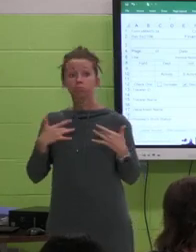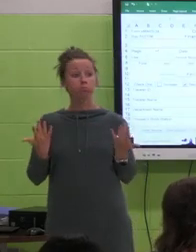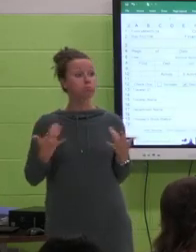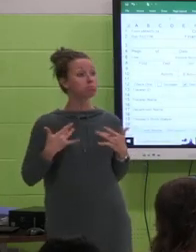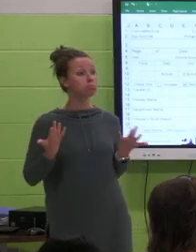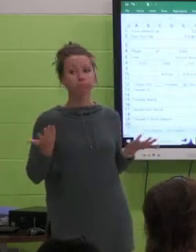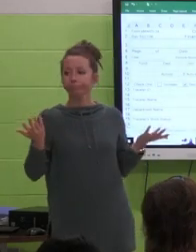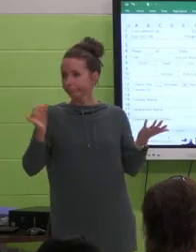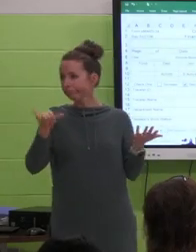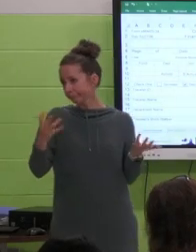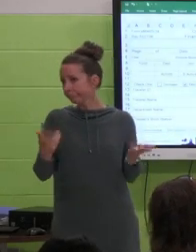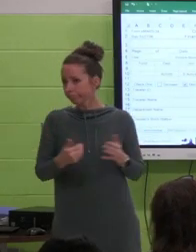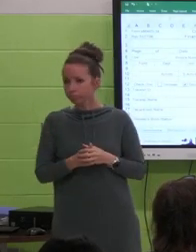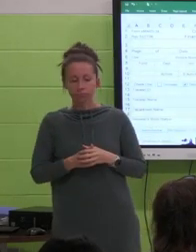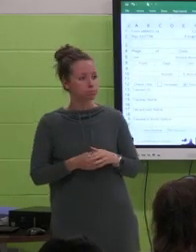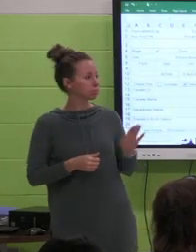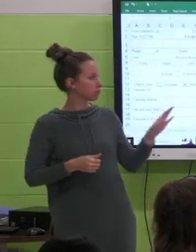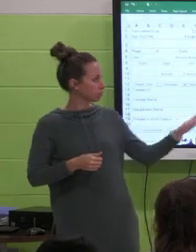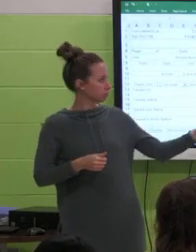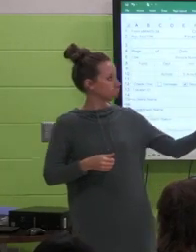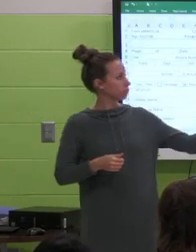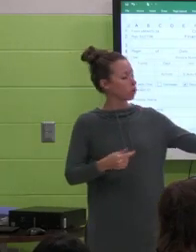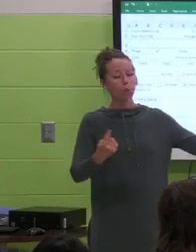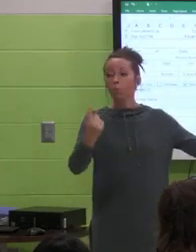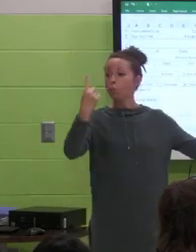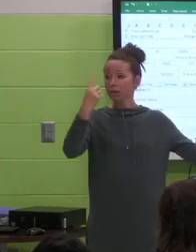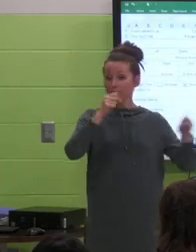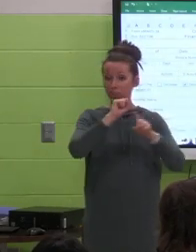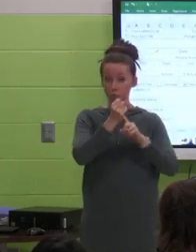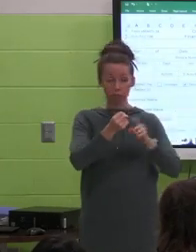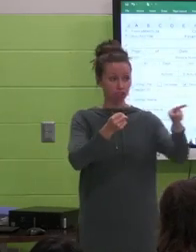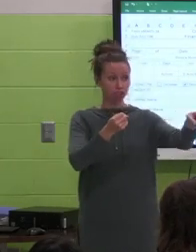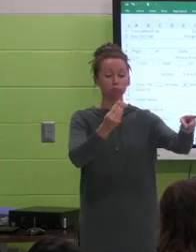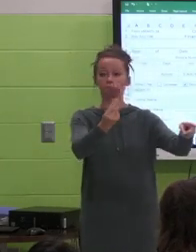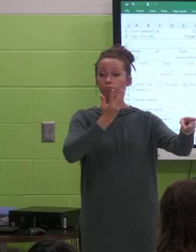elaborate on what she's speaking on we had a situation where she provided me a quote the